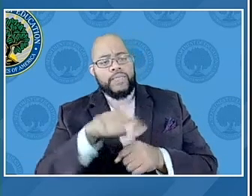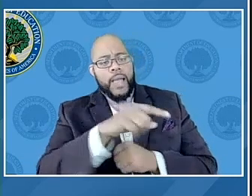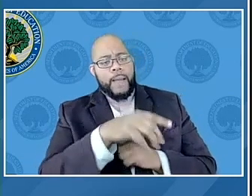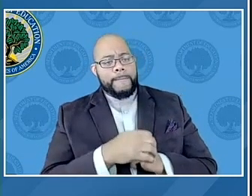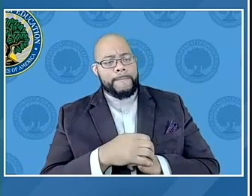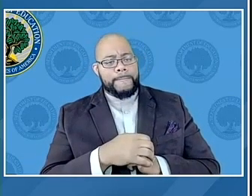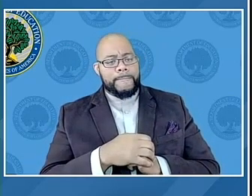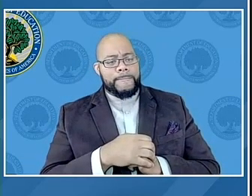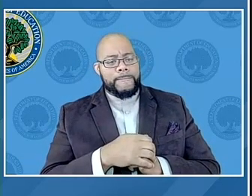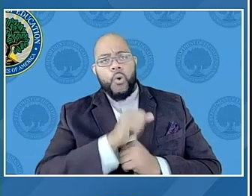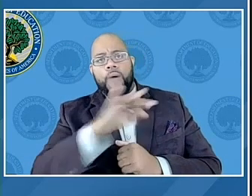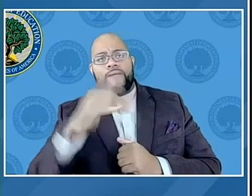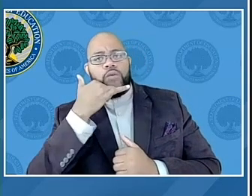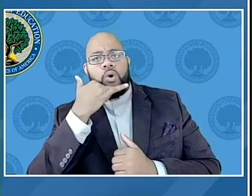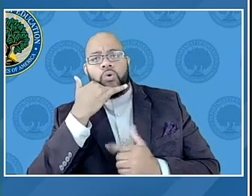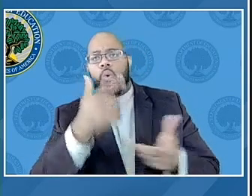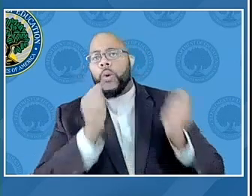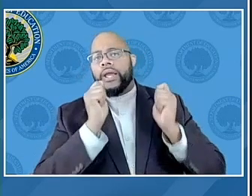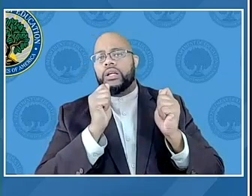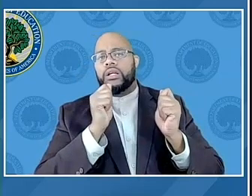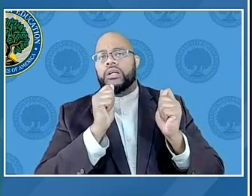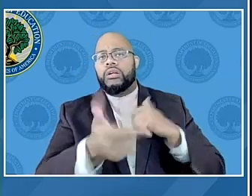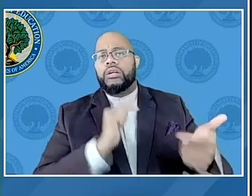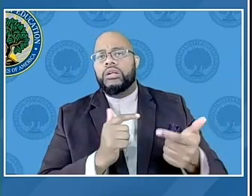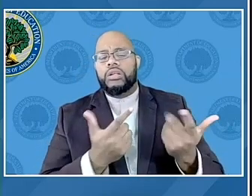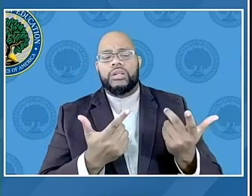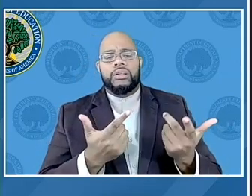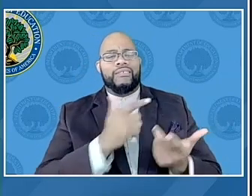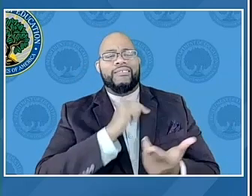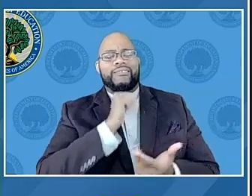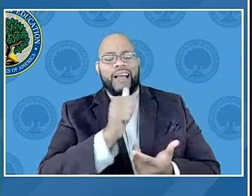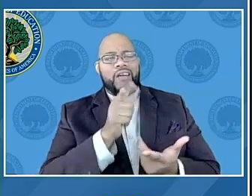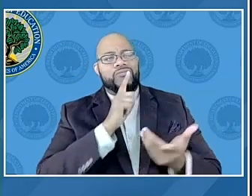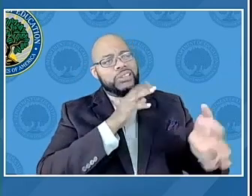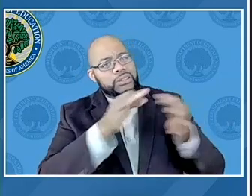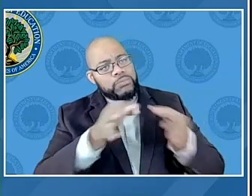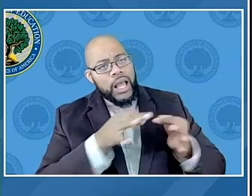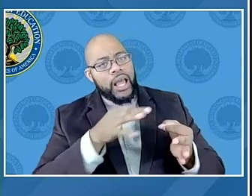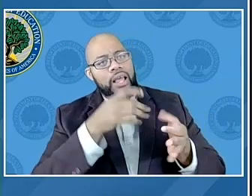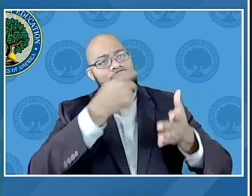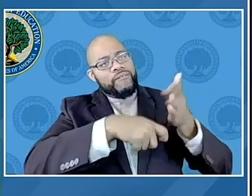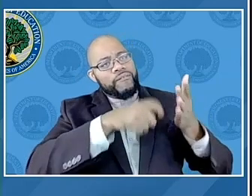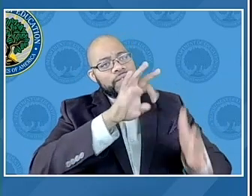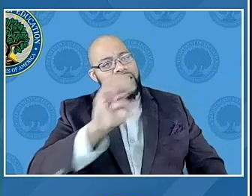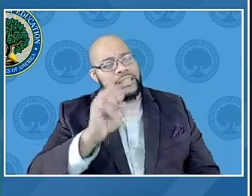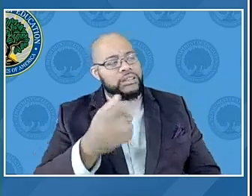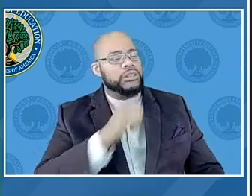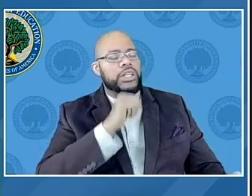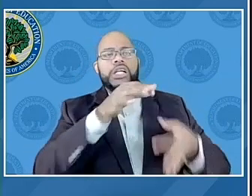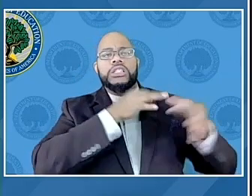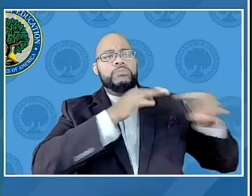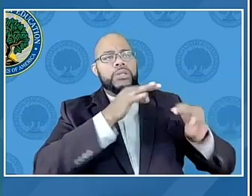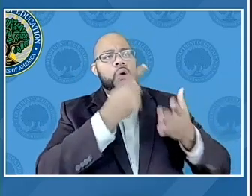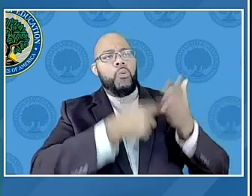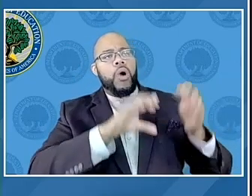phone. You know, they never explained the fees. They never explained what capitalized interest in all of these